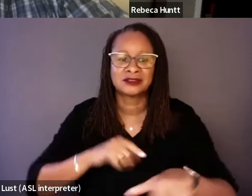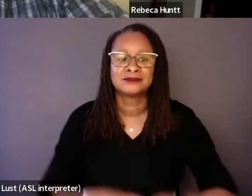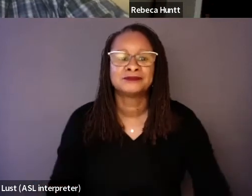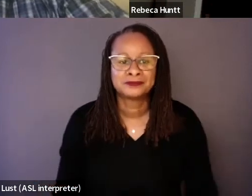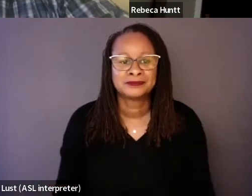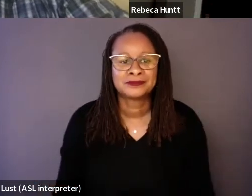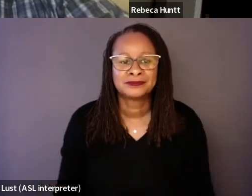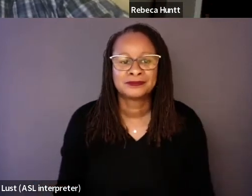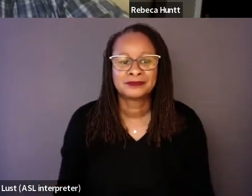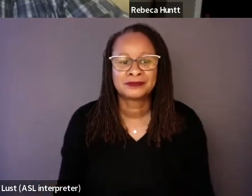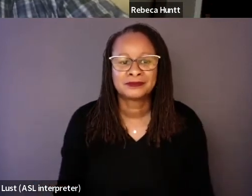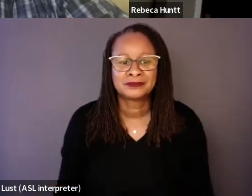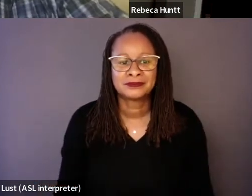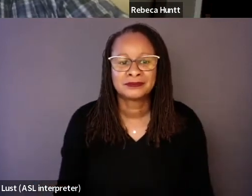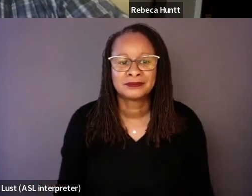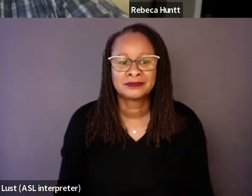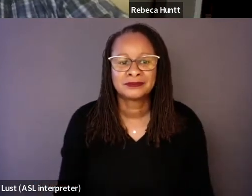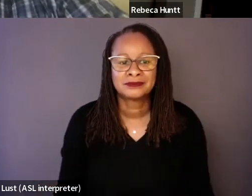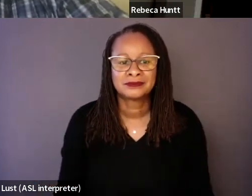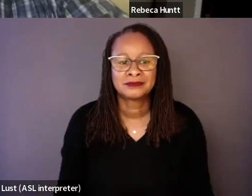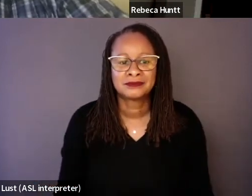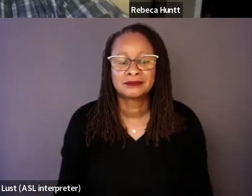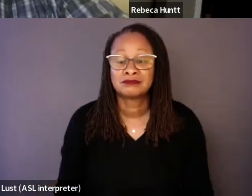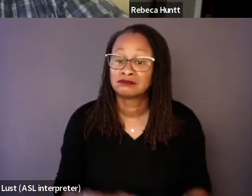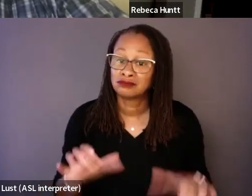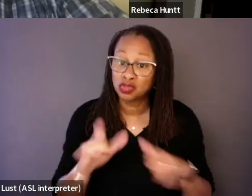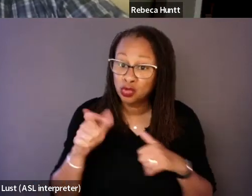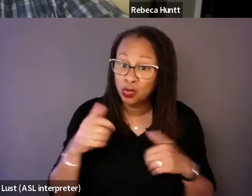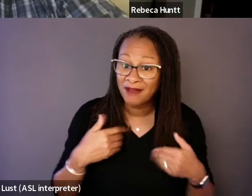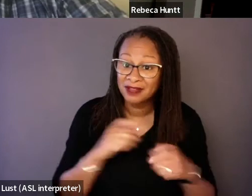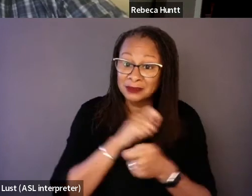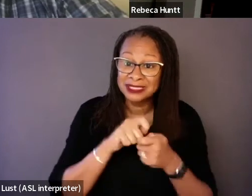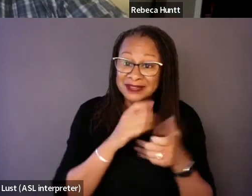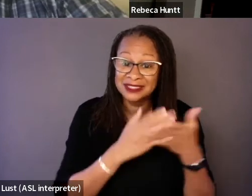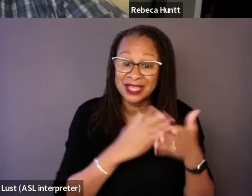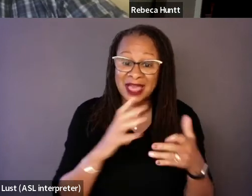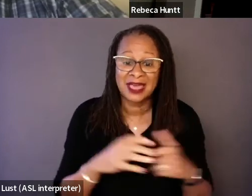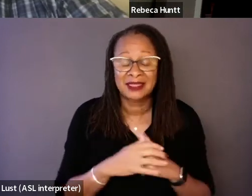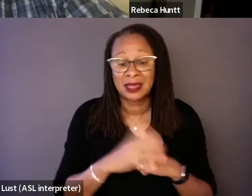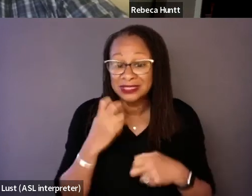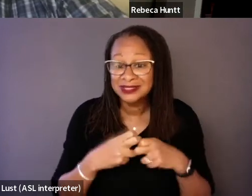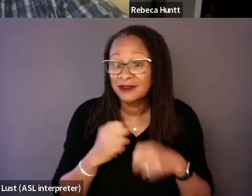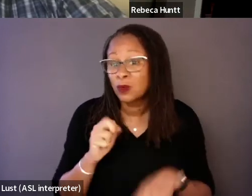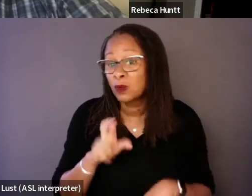do you have a particular sequence that was, you know, particularly difficult or